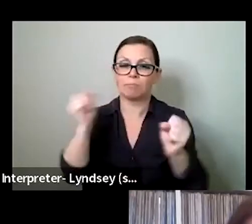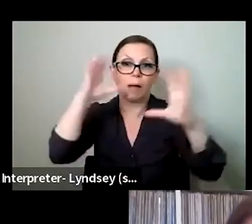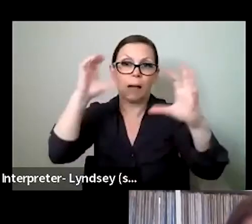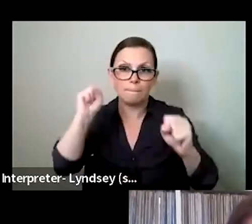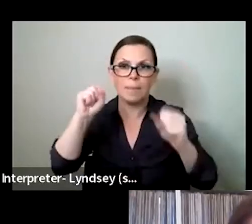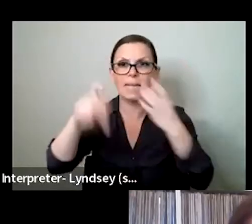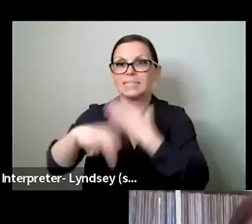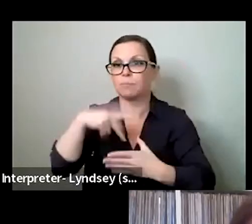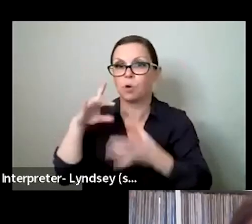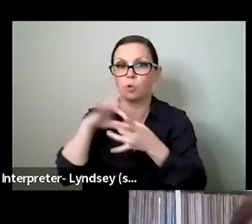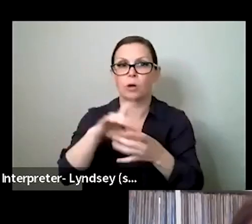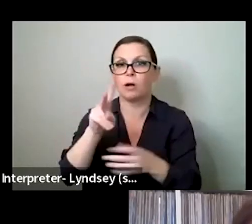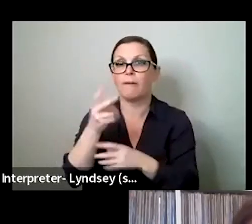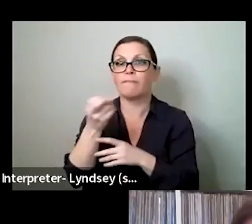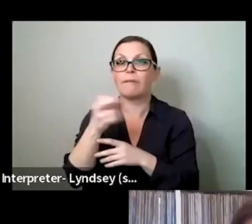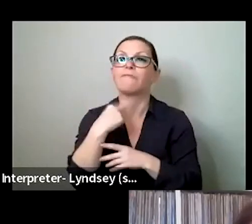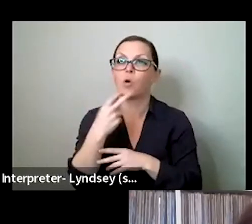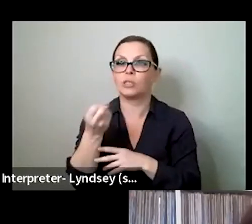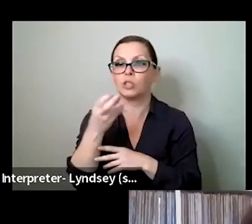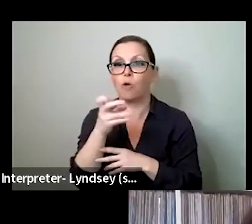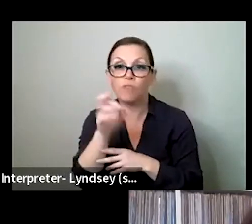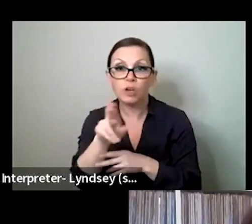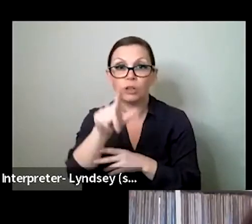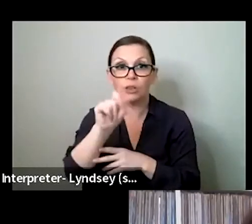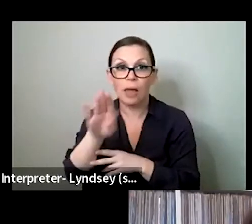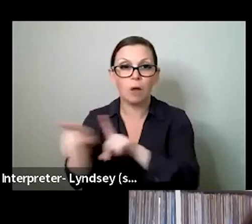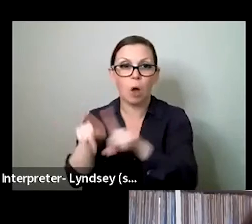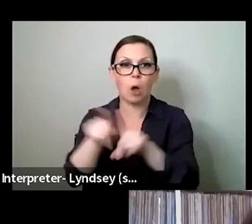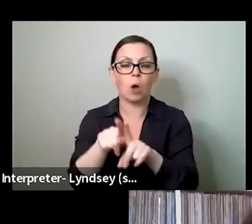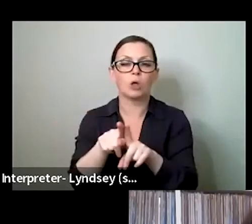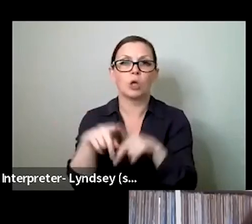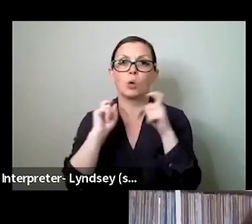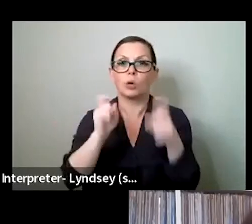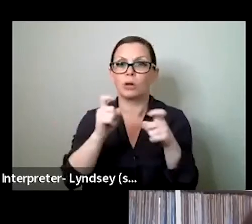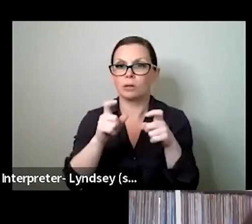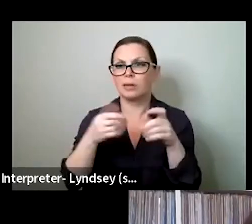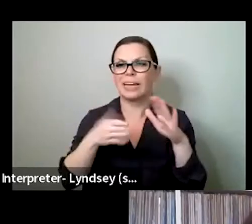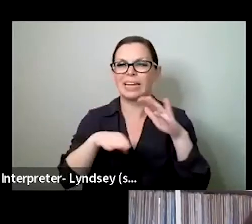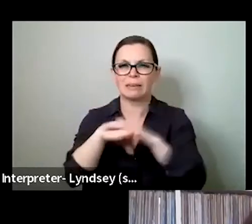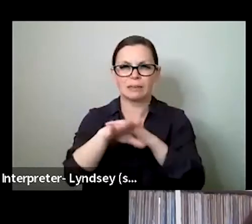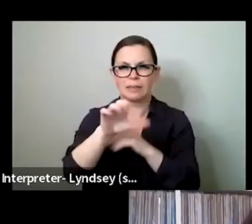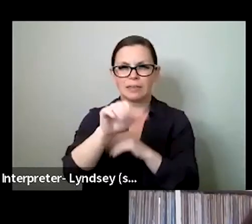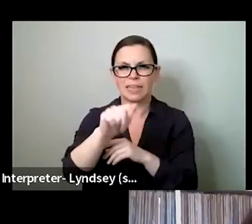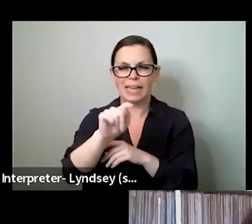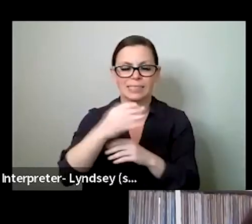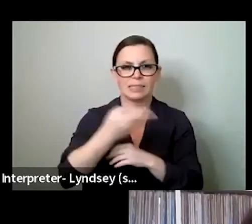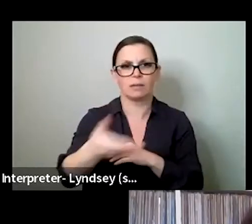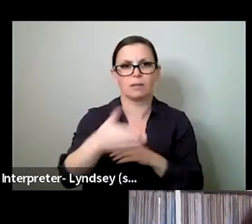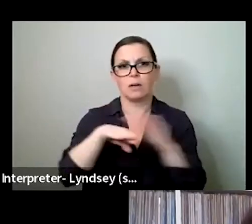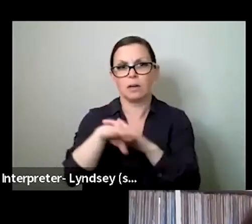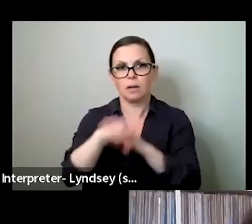in the voiceover lab, and I think casting access too. I hear from a lot of people that it's difficult